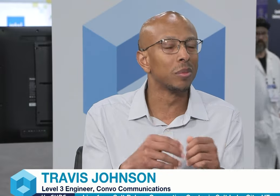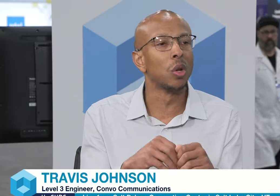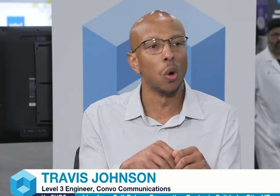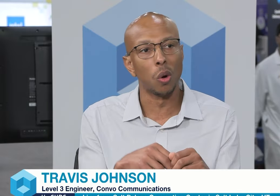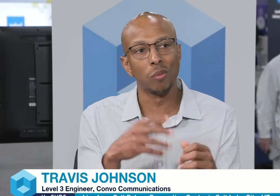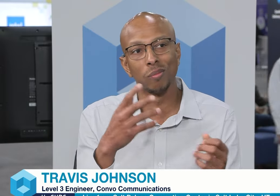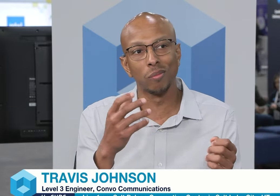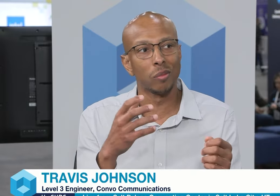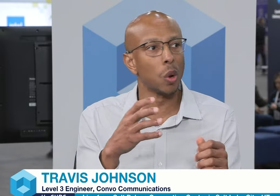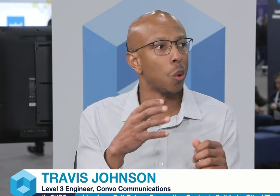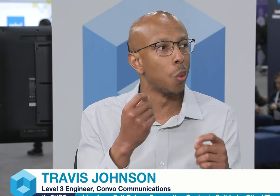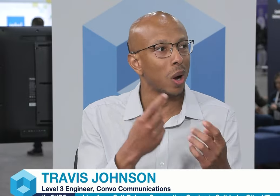Raising visibility